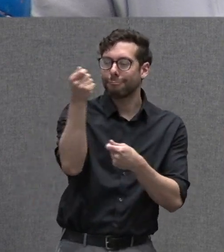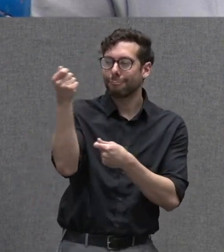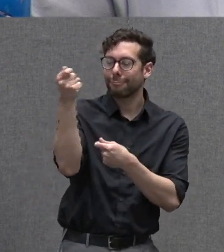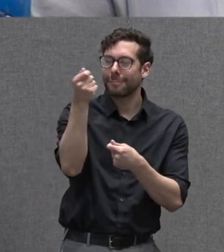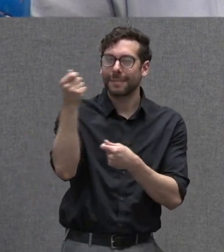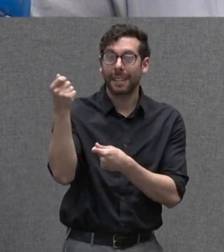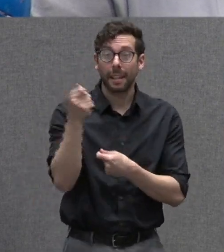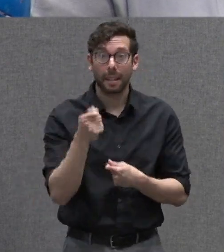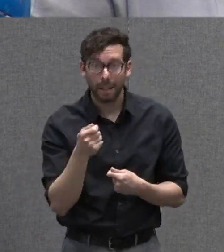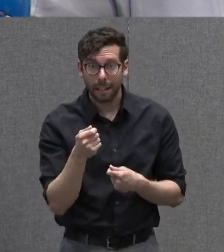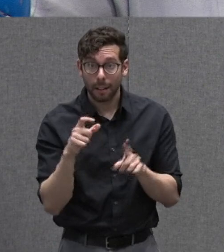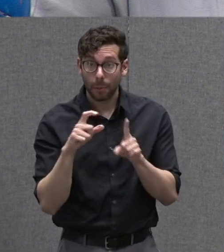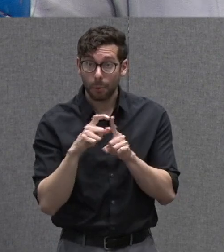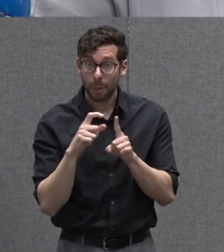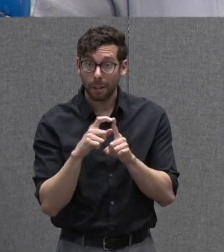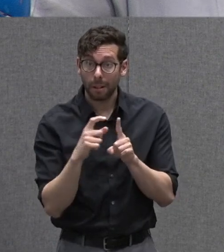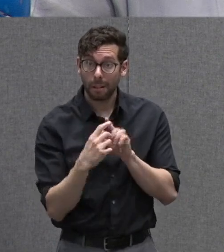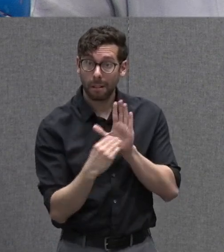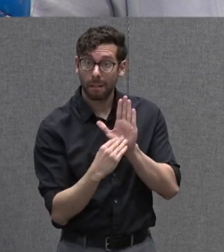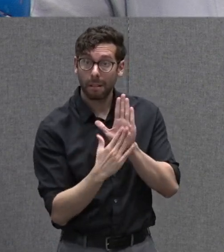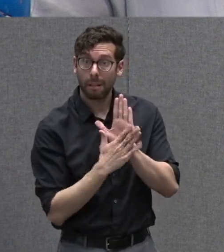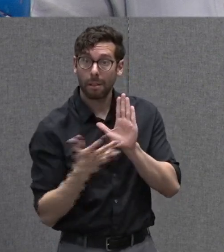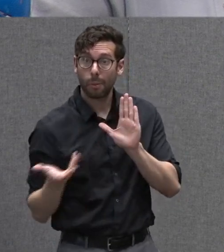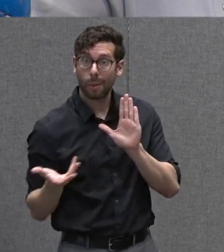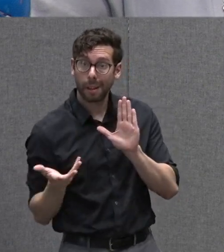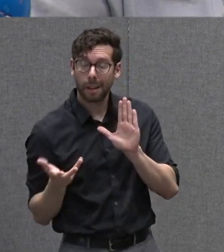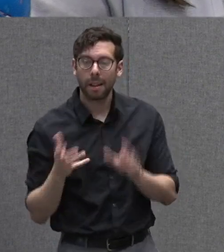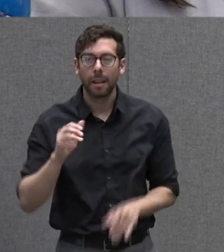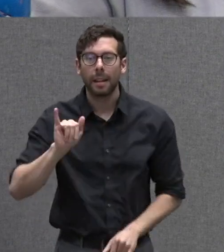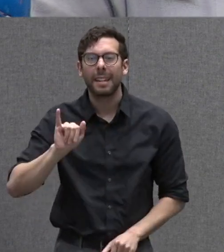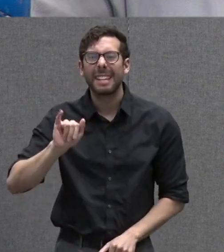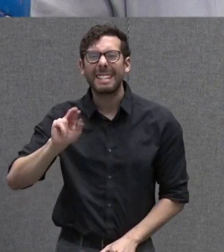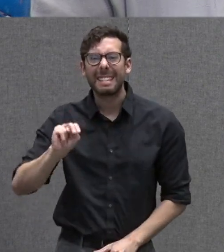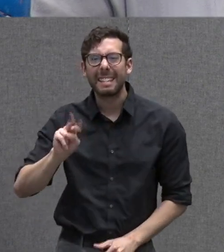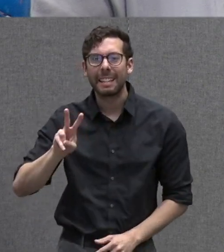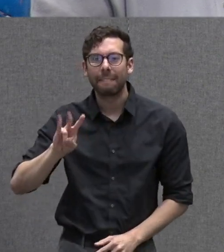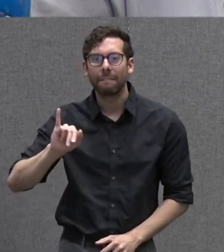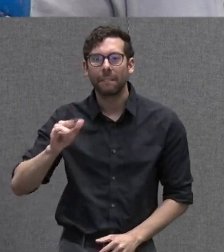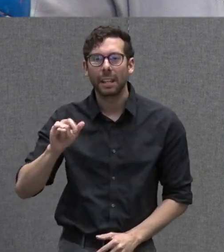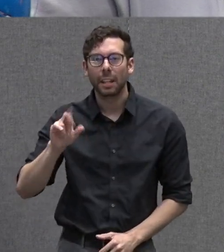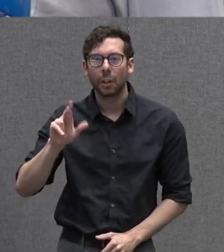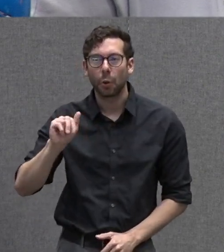because it's so exciting to go outside and fly a kite, and invigorating is something